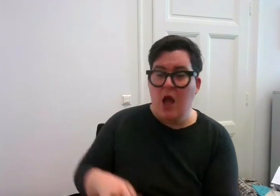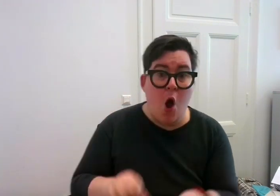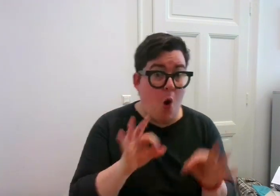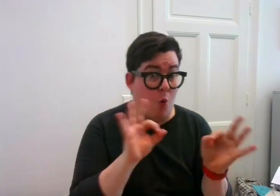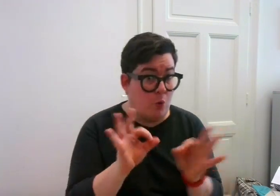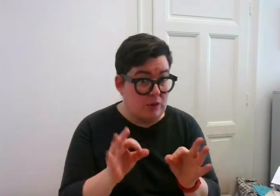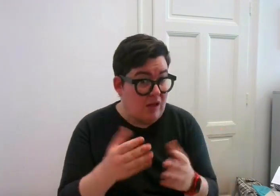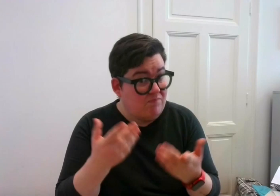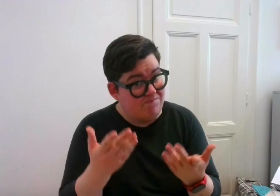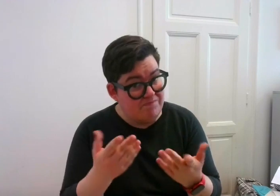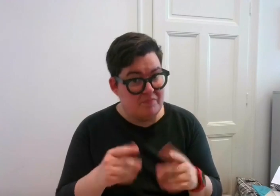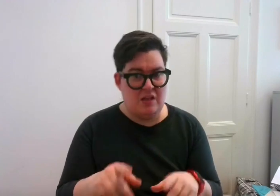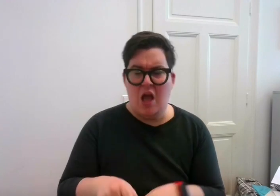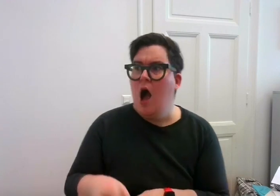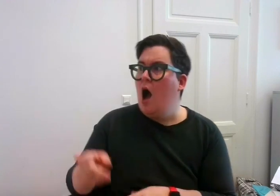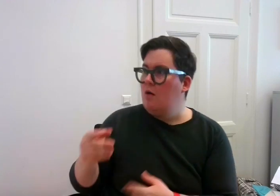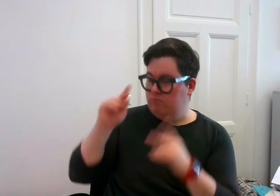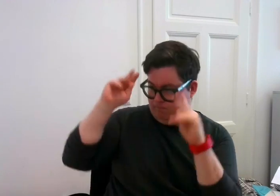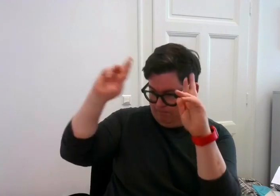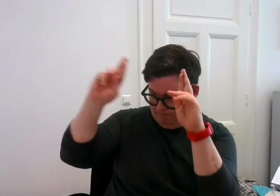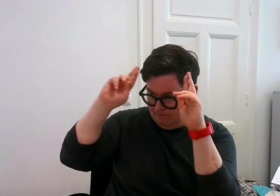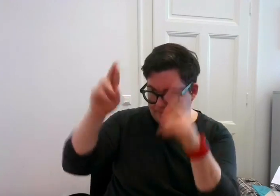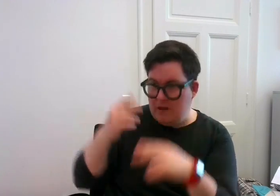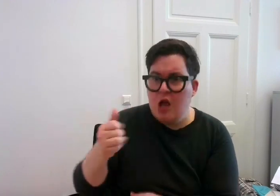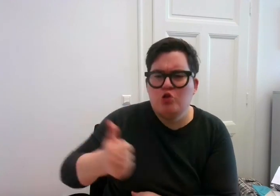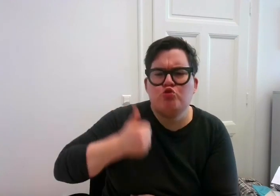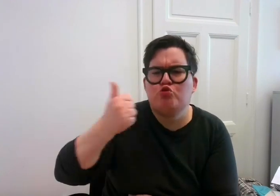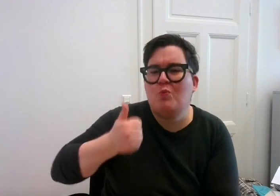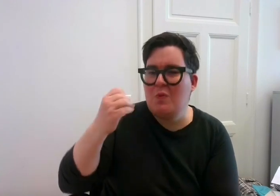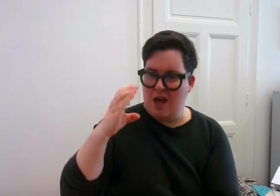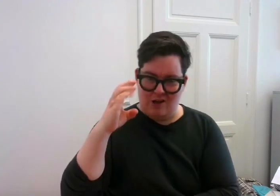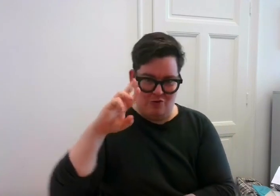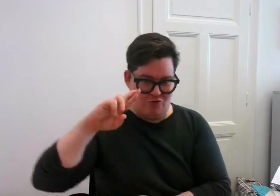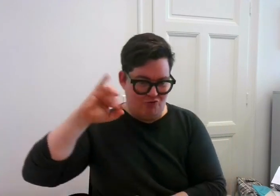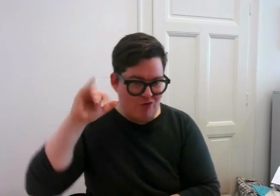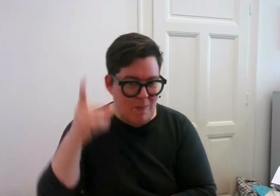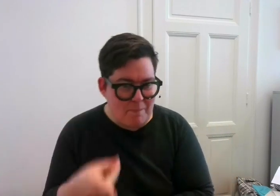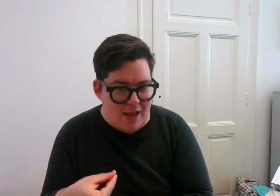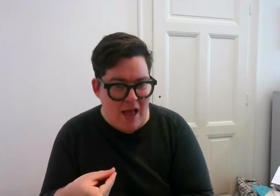Alternatively, they might exhibit a lot of respect or even regard them as so called supercrips.